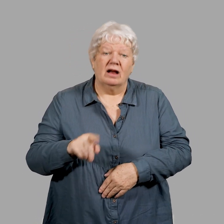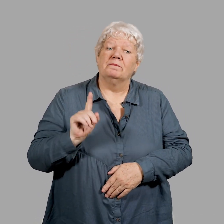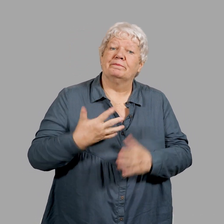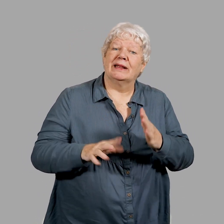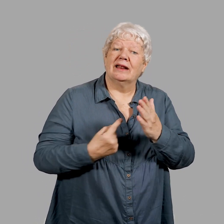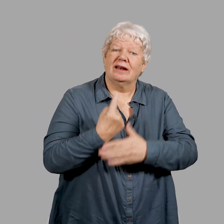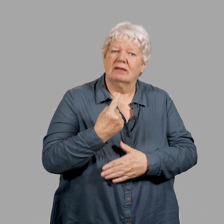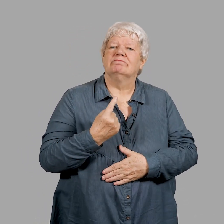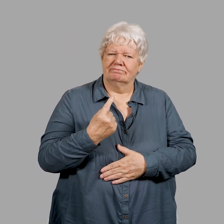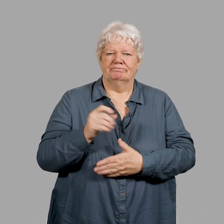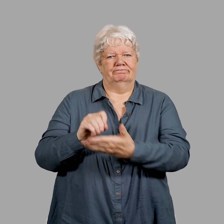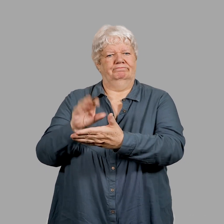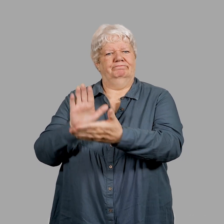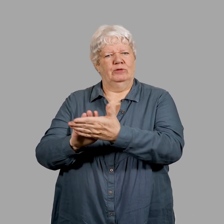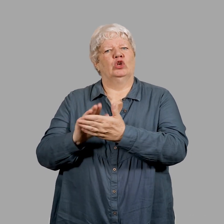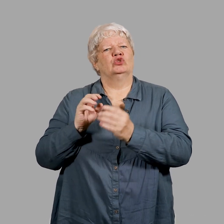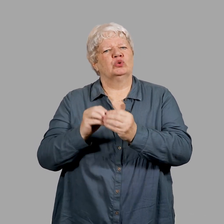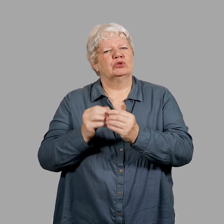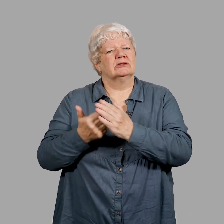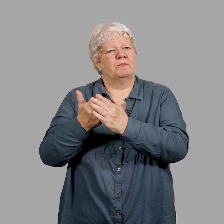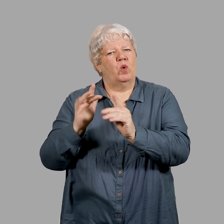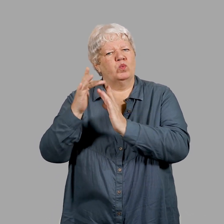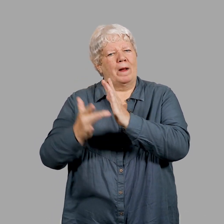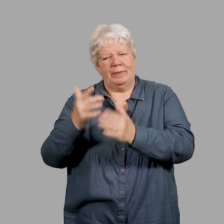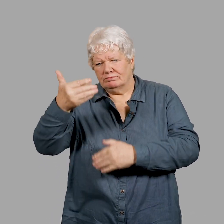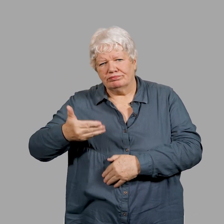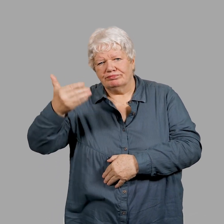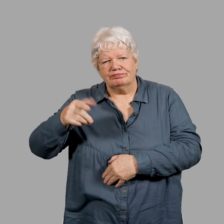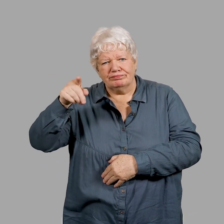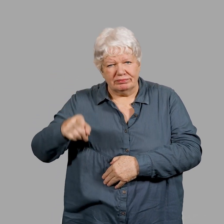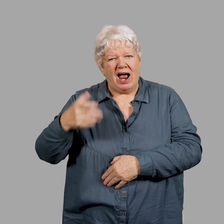Status: Signposting added to student support webpages.